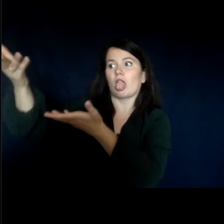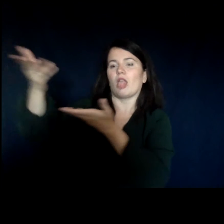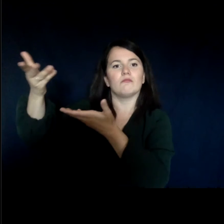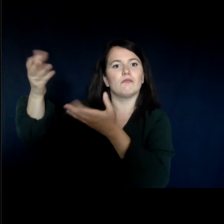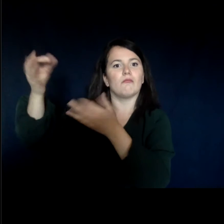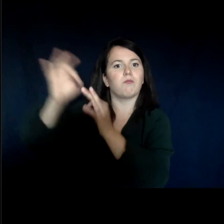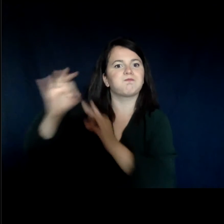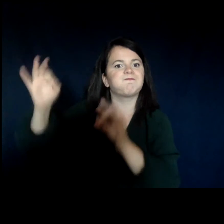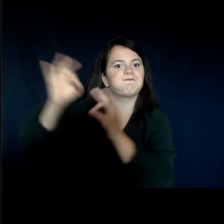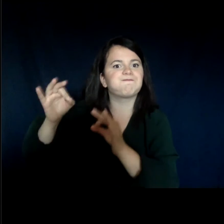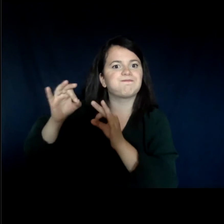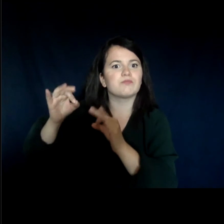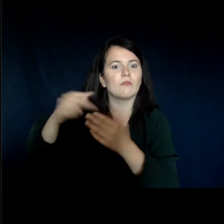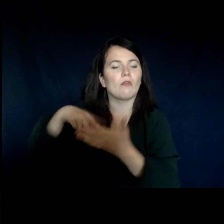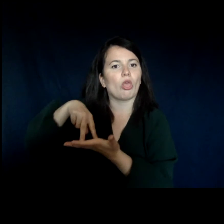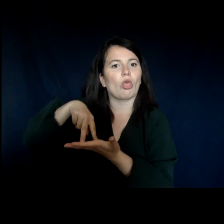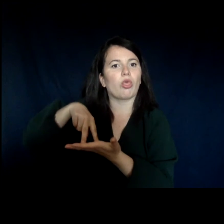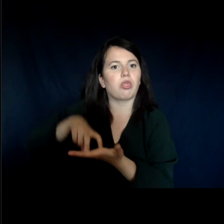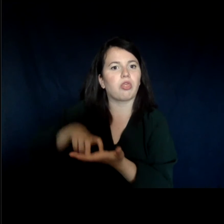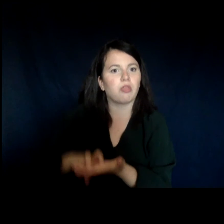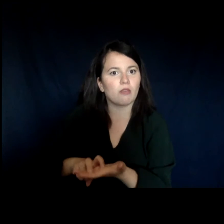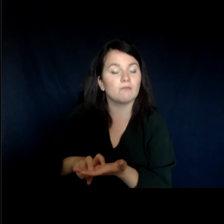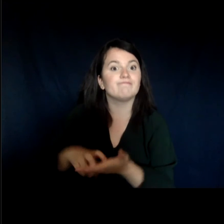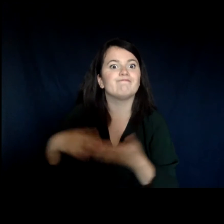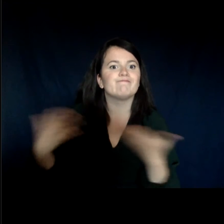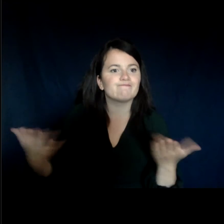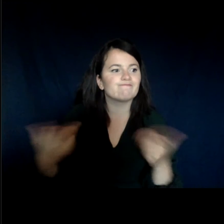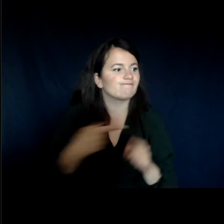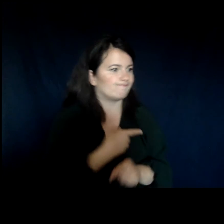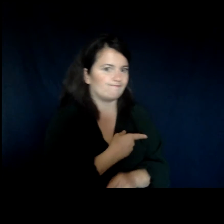I hear three messages. First of all, a very positive message.